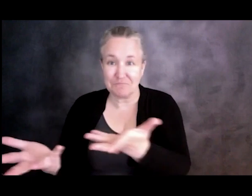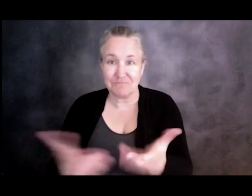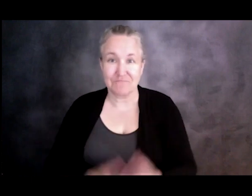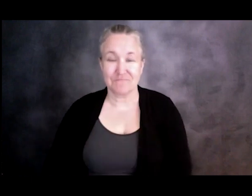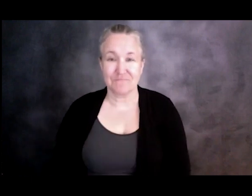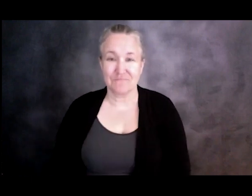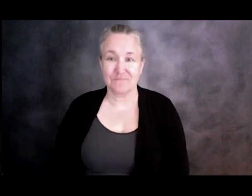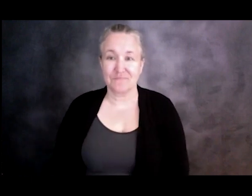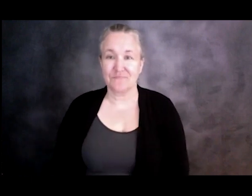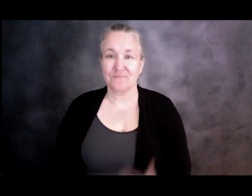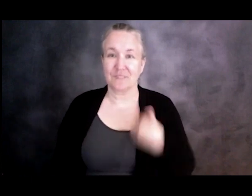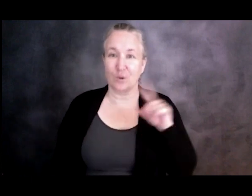I think there's a question right in the center.